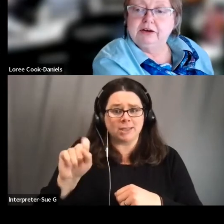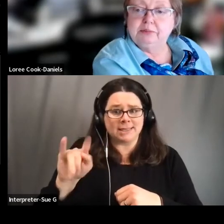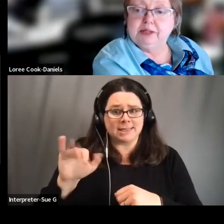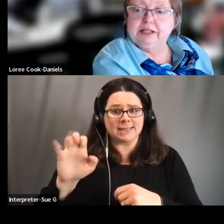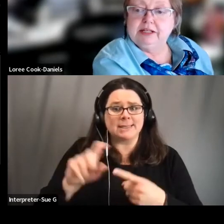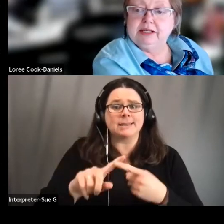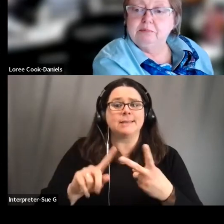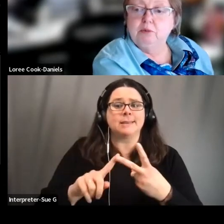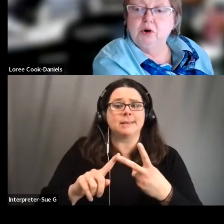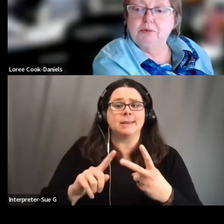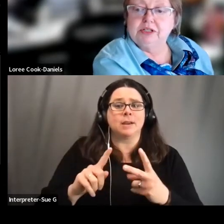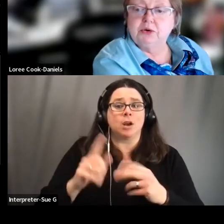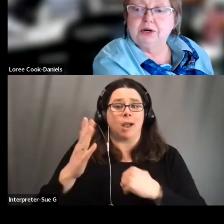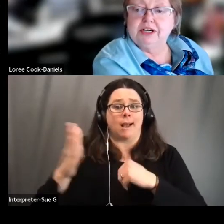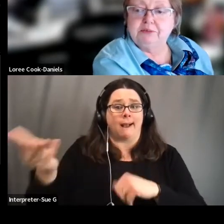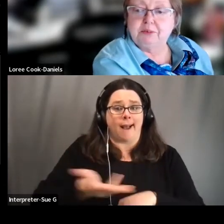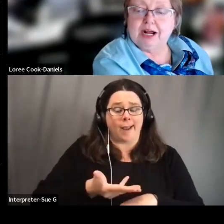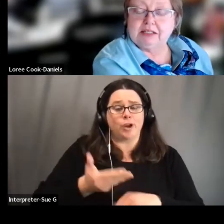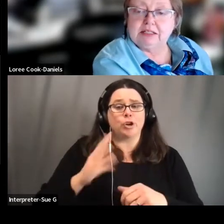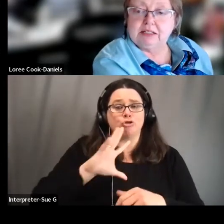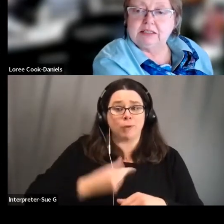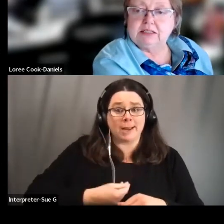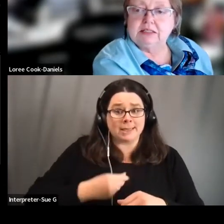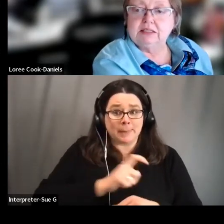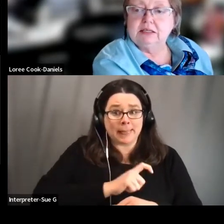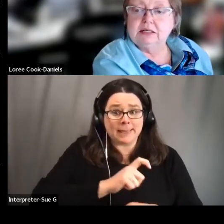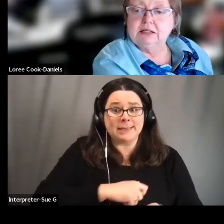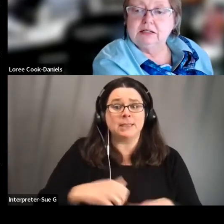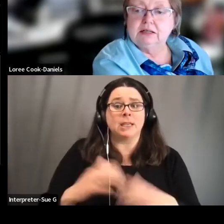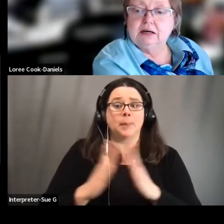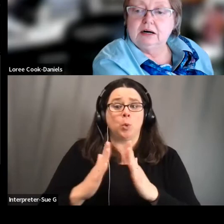Community accountability, more restorative practices. Excellent.